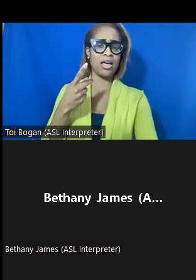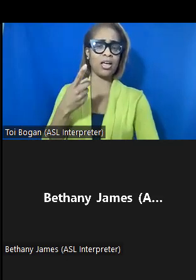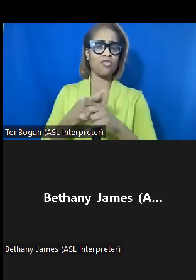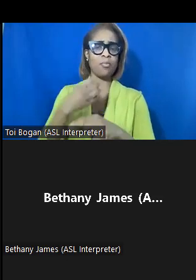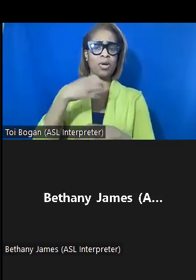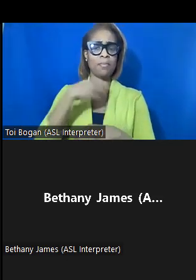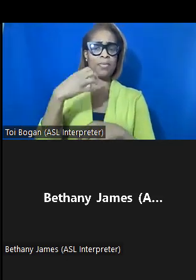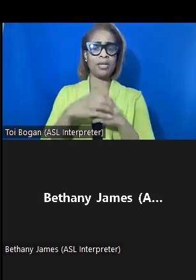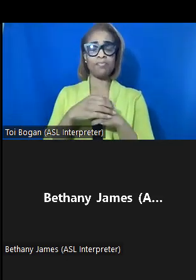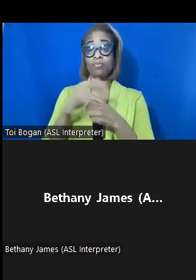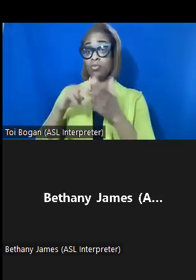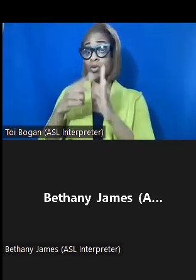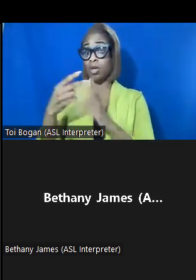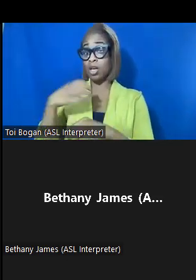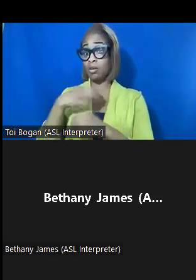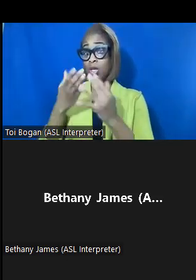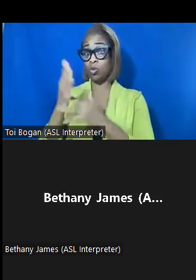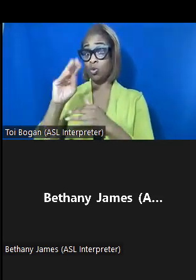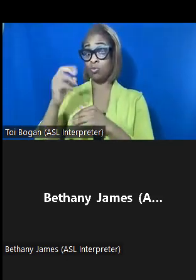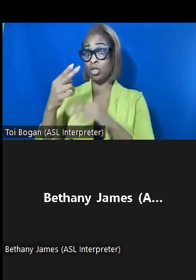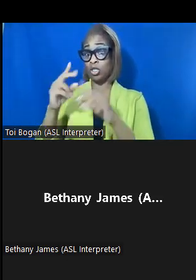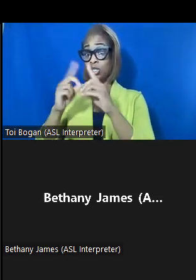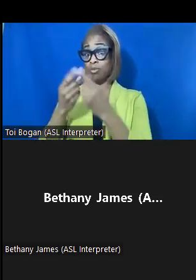If you're talking about a complaint through the Michigan Department of Civil Rights, you